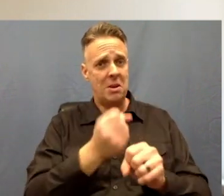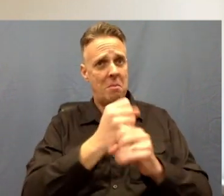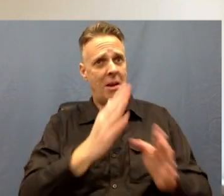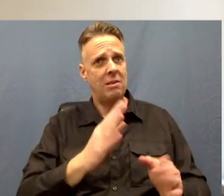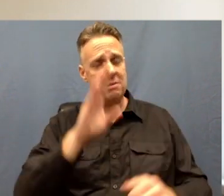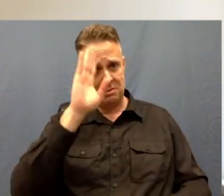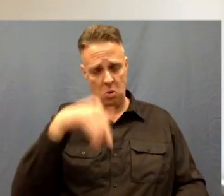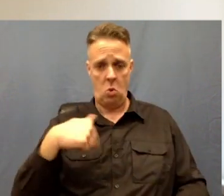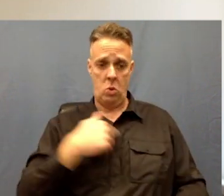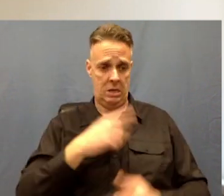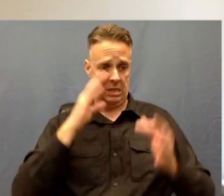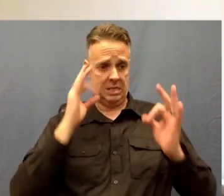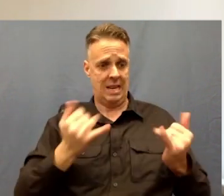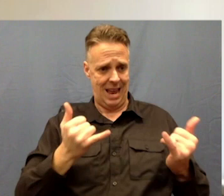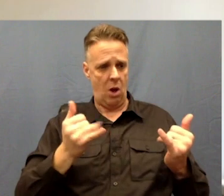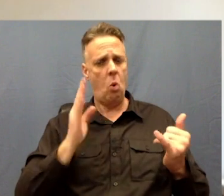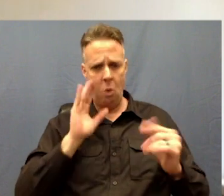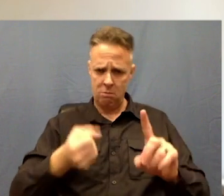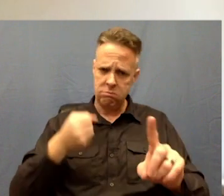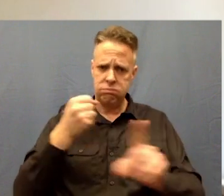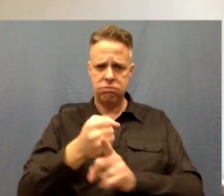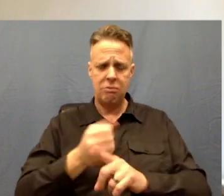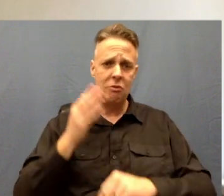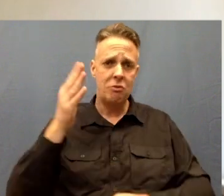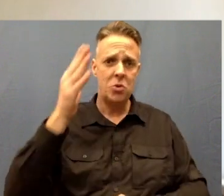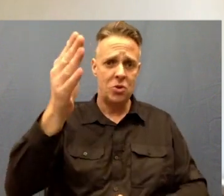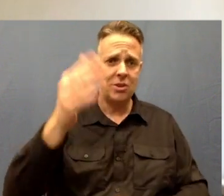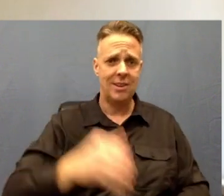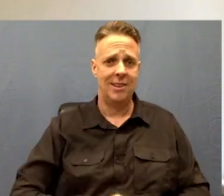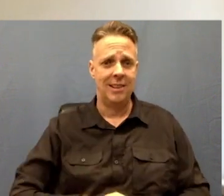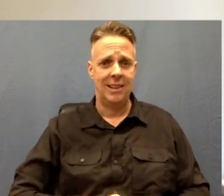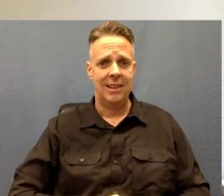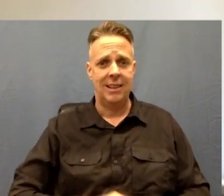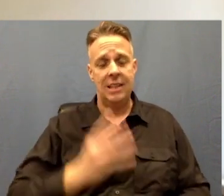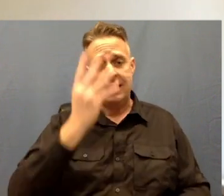WILL HAVE LONG-TERM CONSEQUENCES. IMMIGRANTS AND MIXED STATUS FAMILIES HAVE BEEN LEFT OUT OF